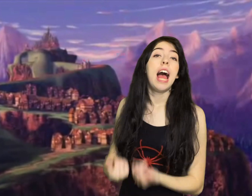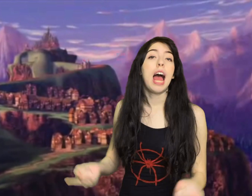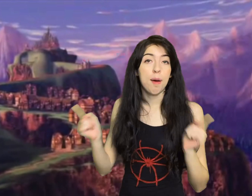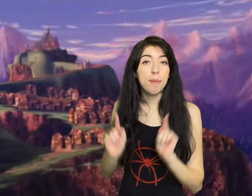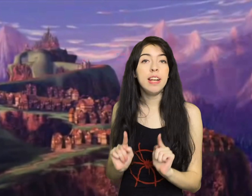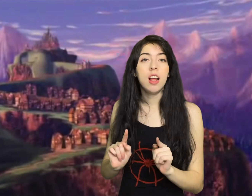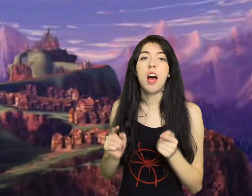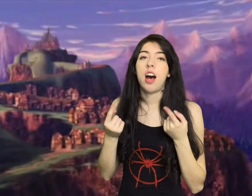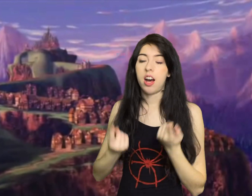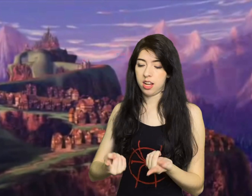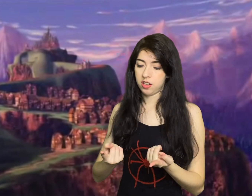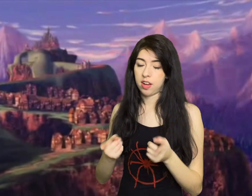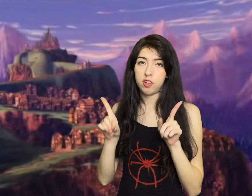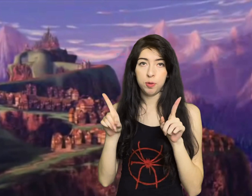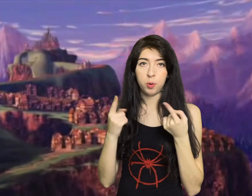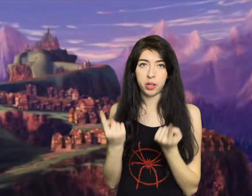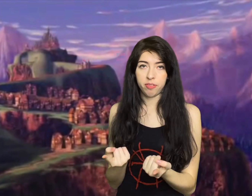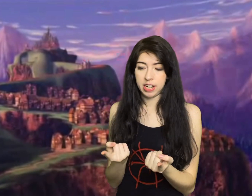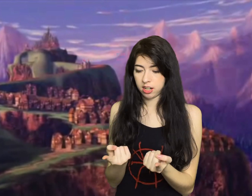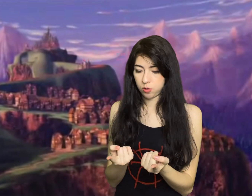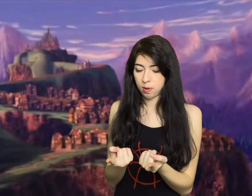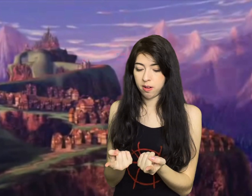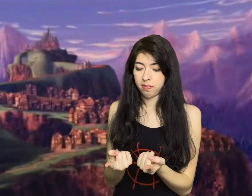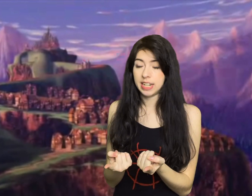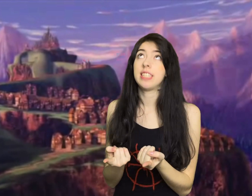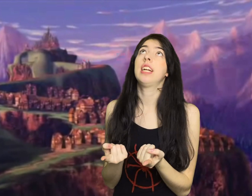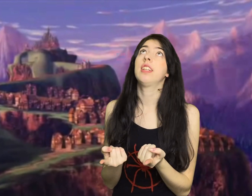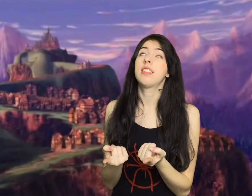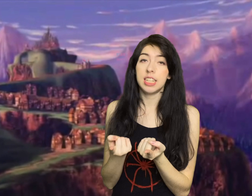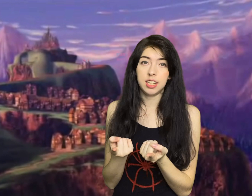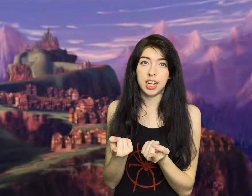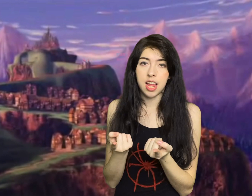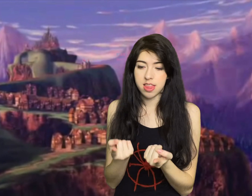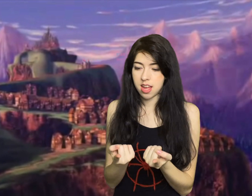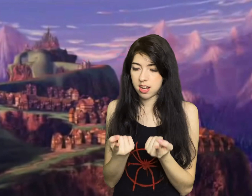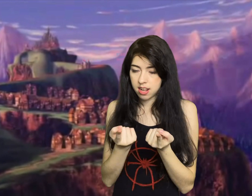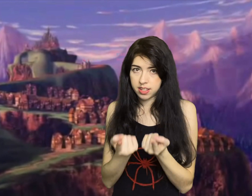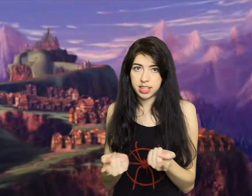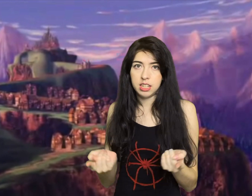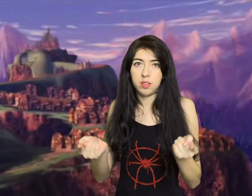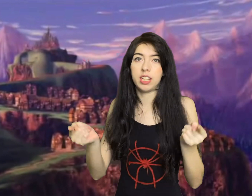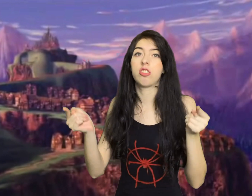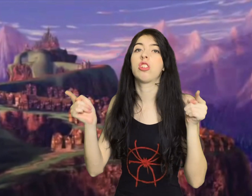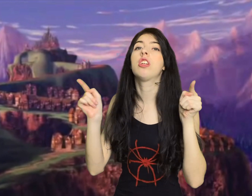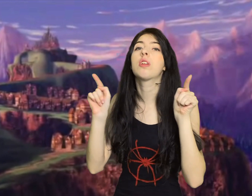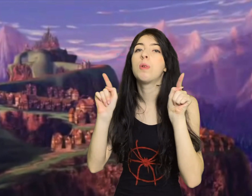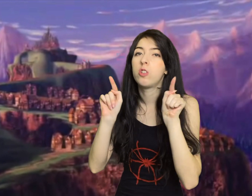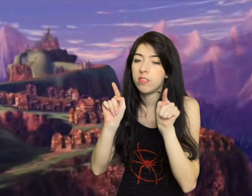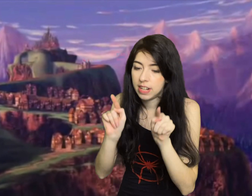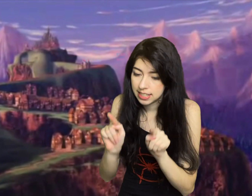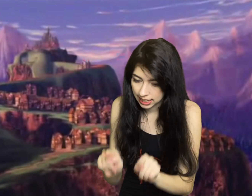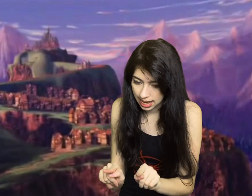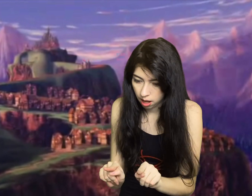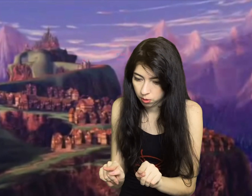HAPPEN uh you have two pointer fingers palm facing the ceiling and then- and then they do like a circular motion facing down